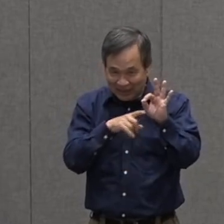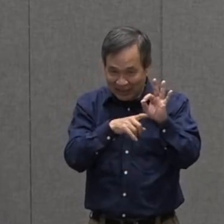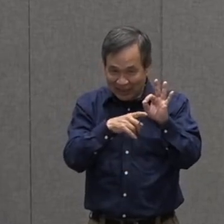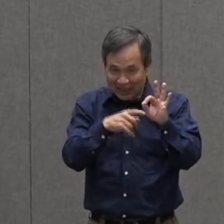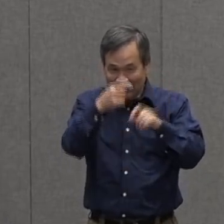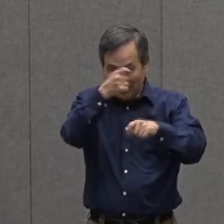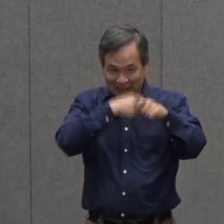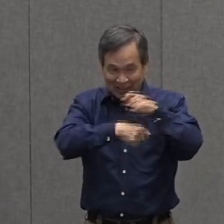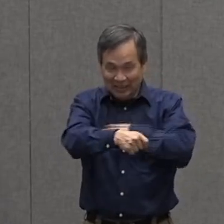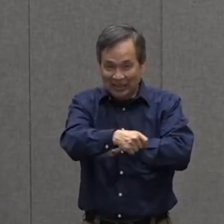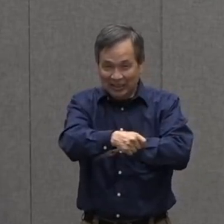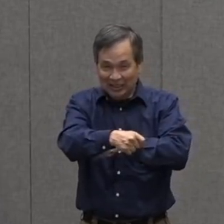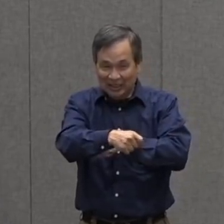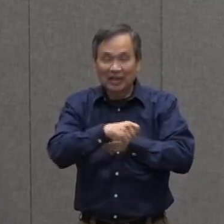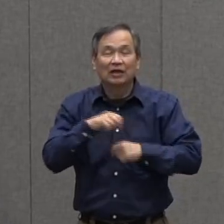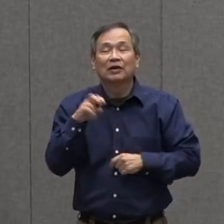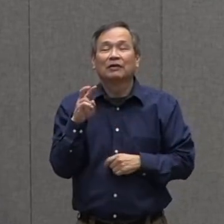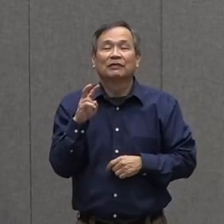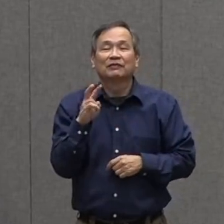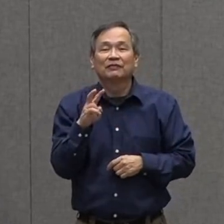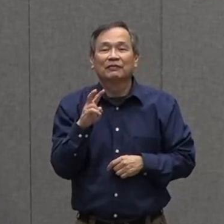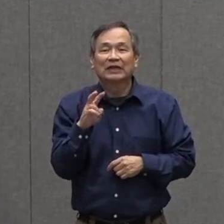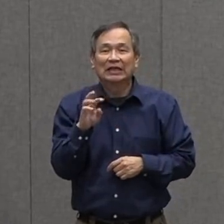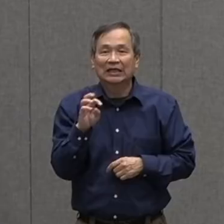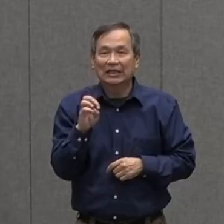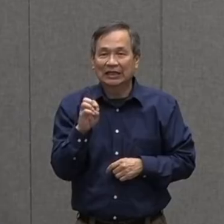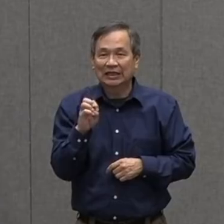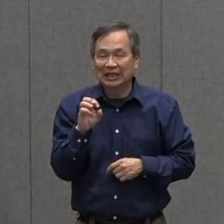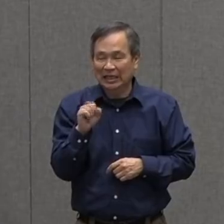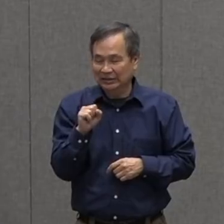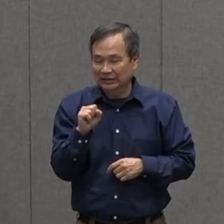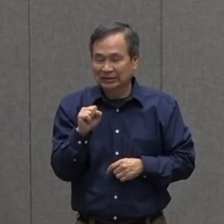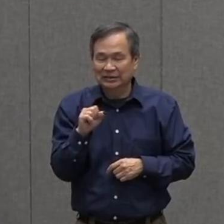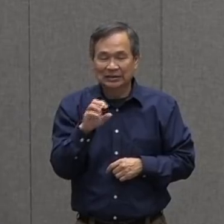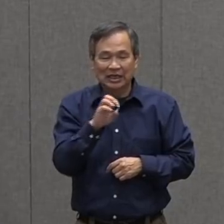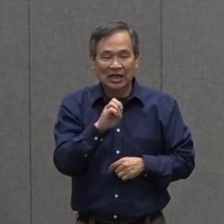We're going to change that F into a V-E-S, elves.